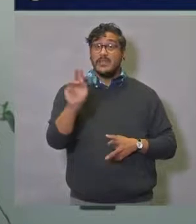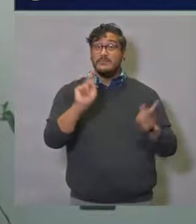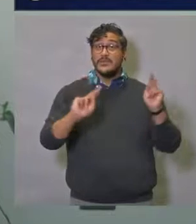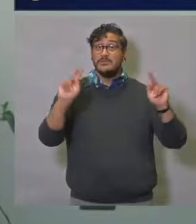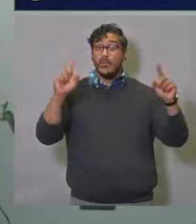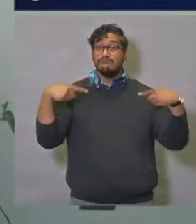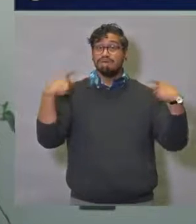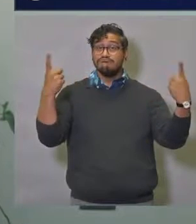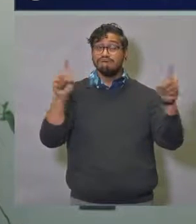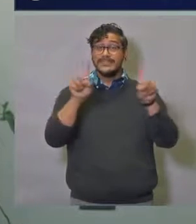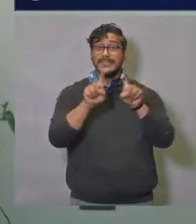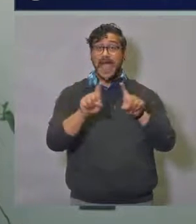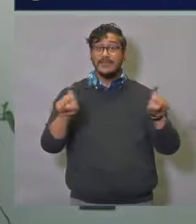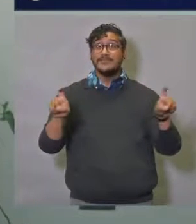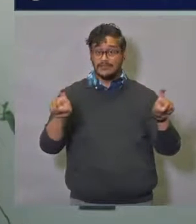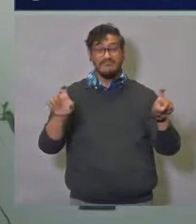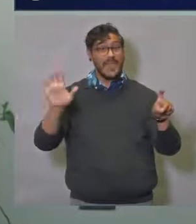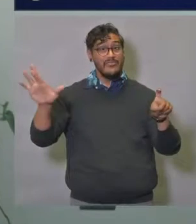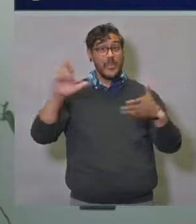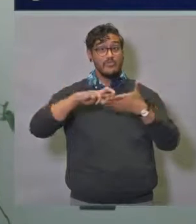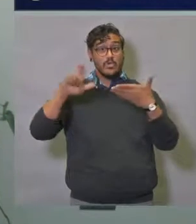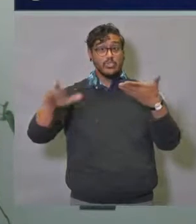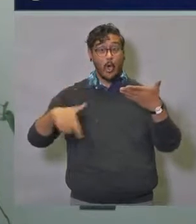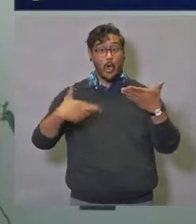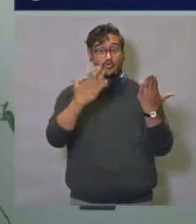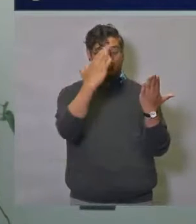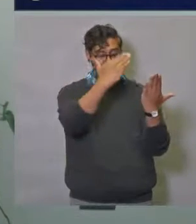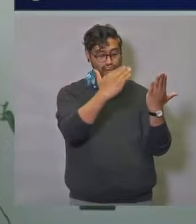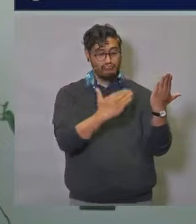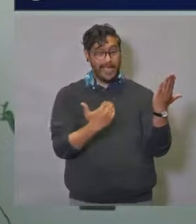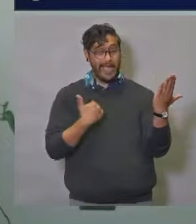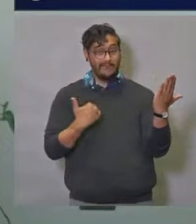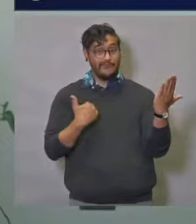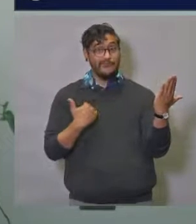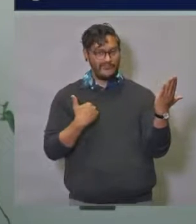MORE THAN 6 MILLION PEOPLE TODAY